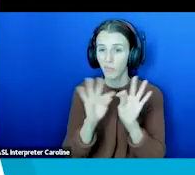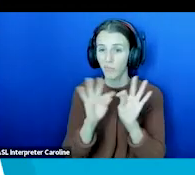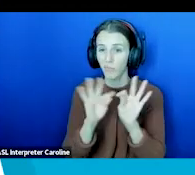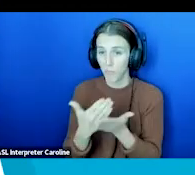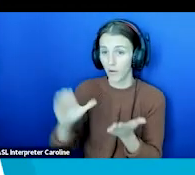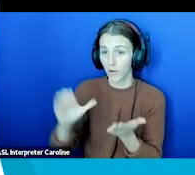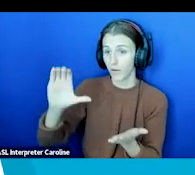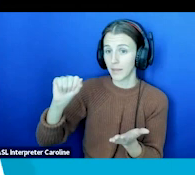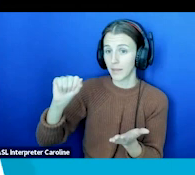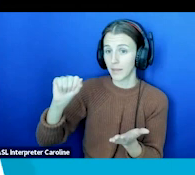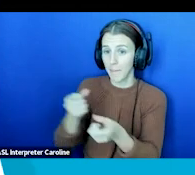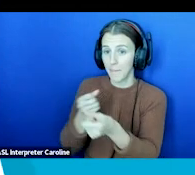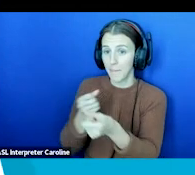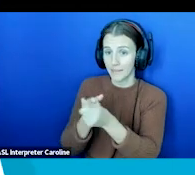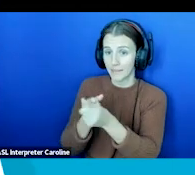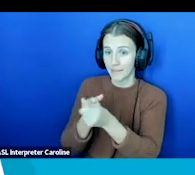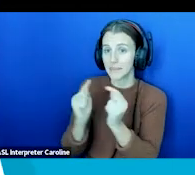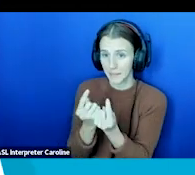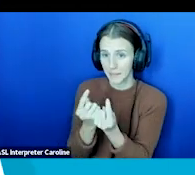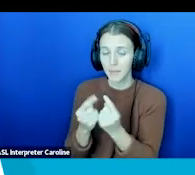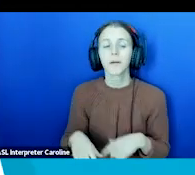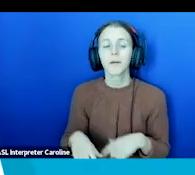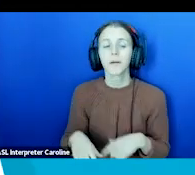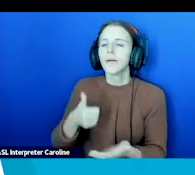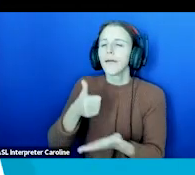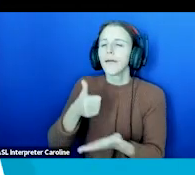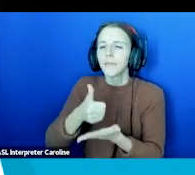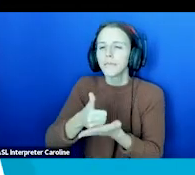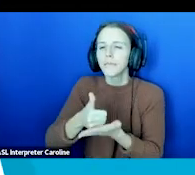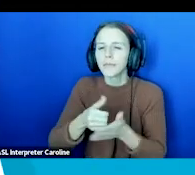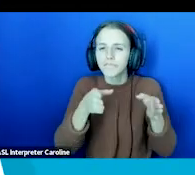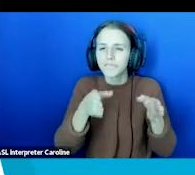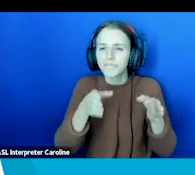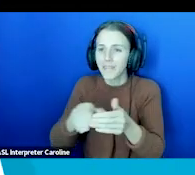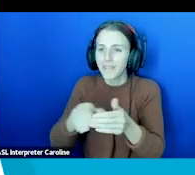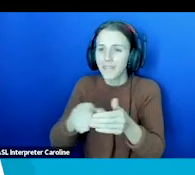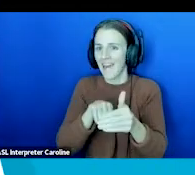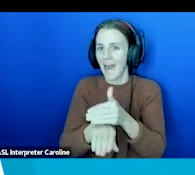APPLICATION PROCESS. >> SO ANOTHER BIG PART OF THE ADVOCACY TEAM THAT